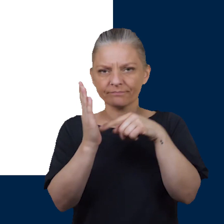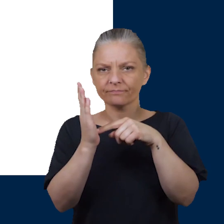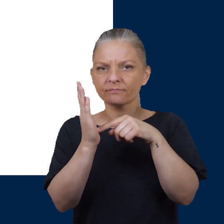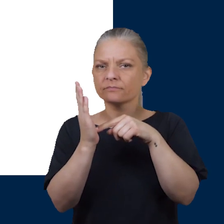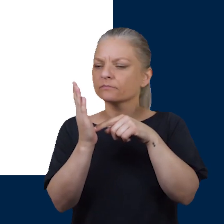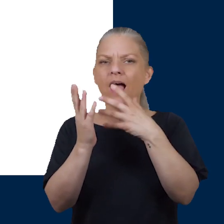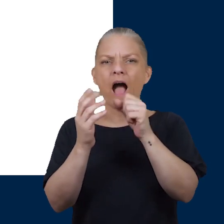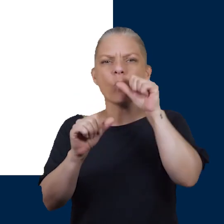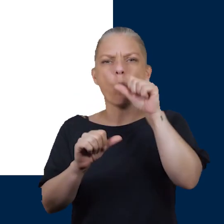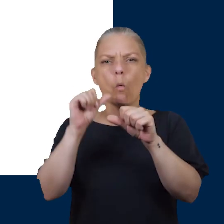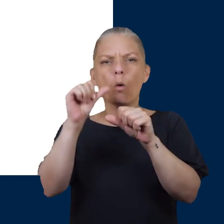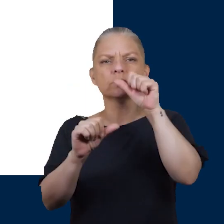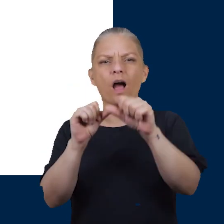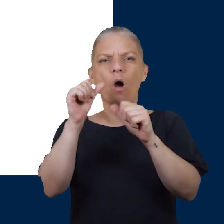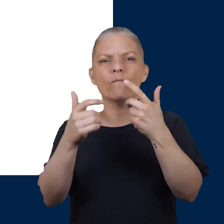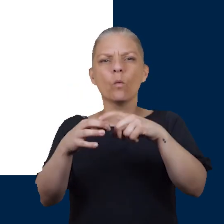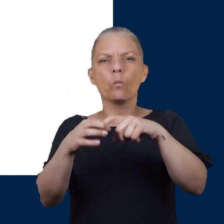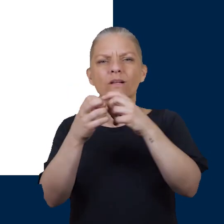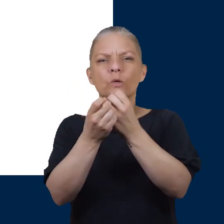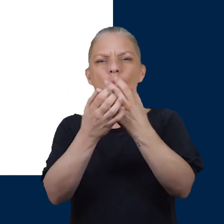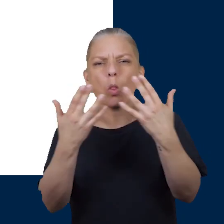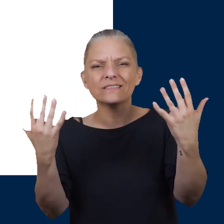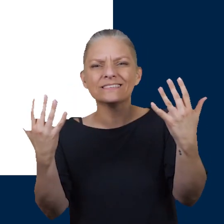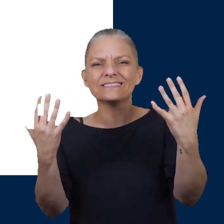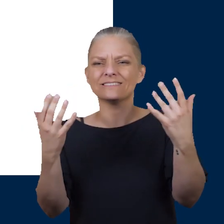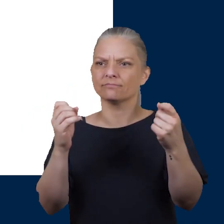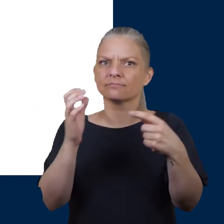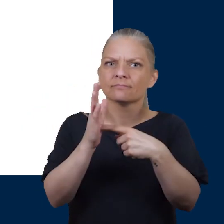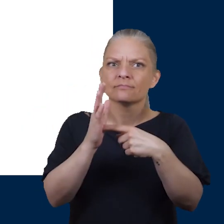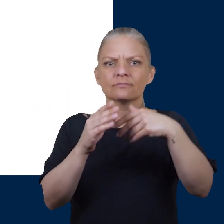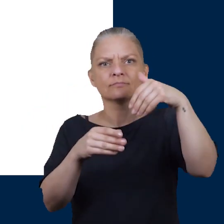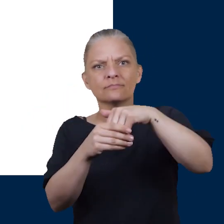The ingredients are listed in order of quantity with the main ingredient listed first